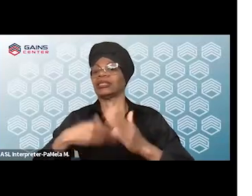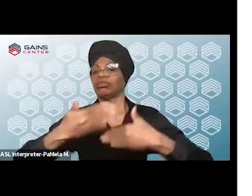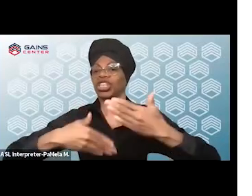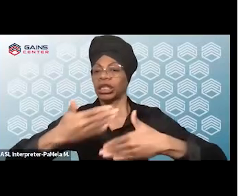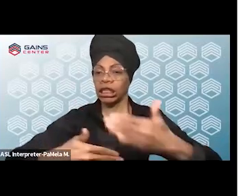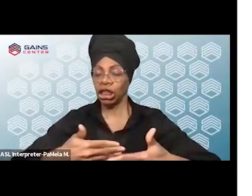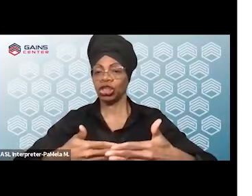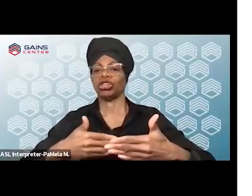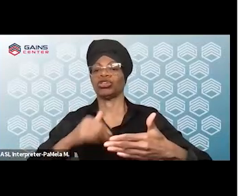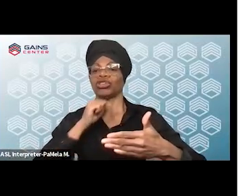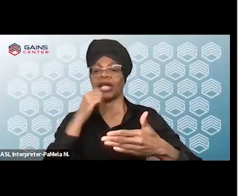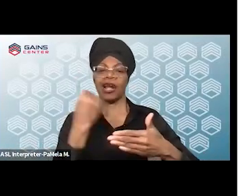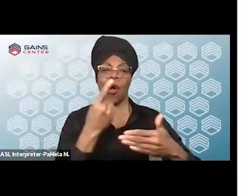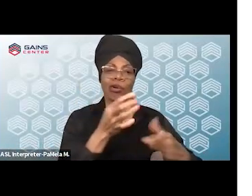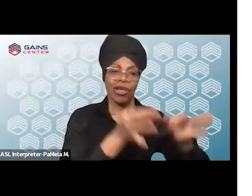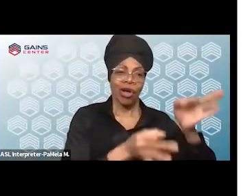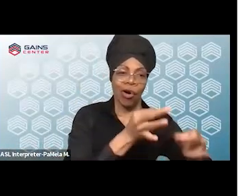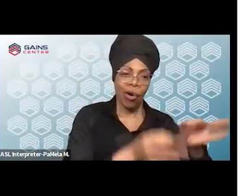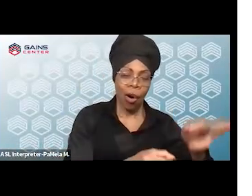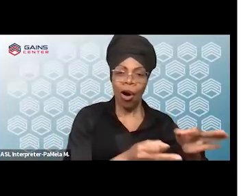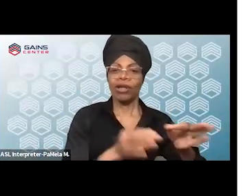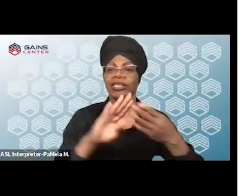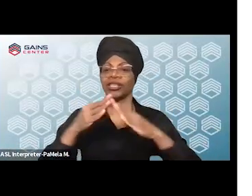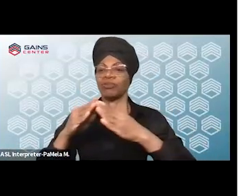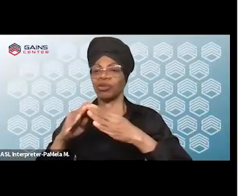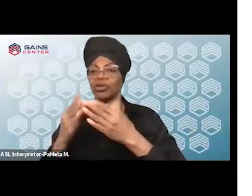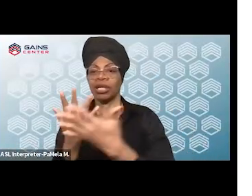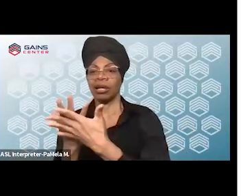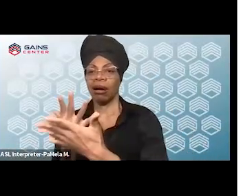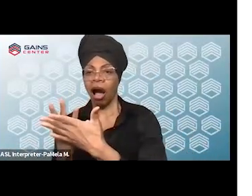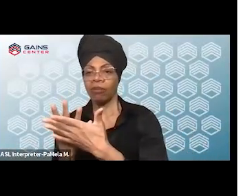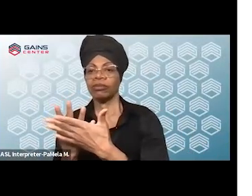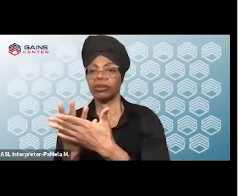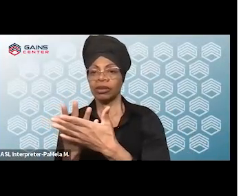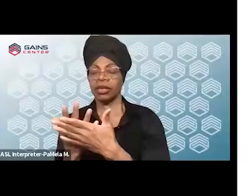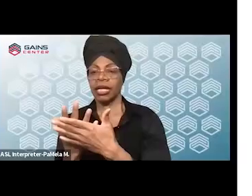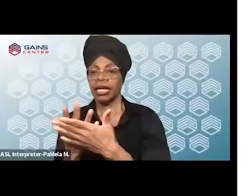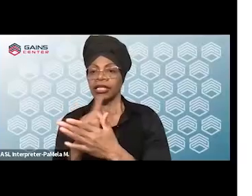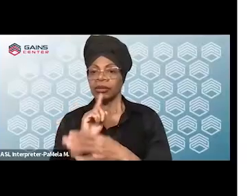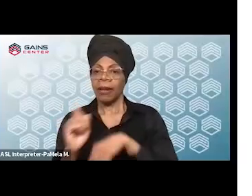but community corrections, and even corrections broadly, it's punishable, right,